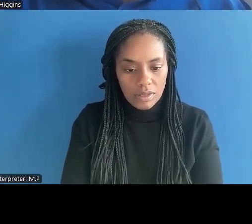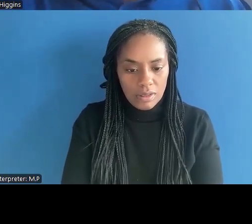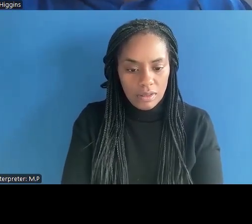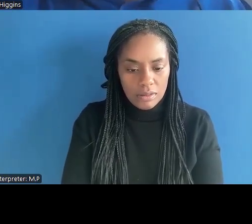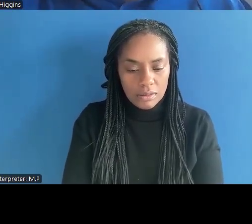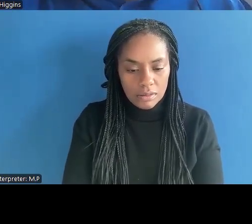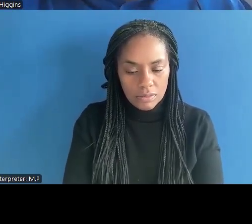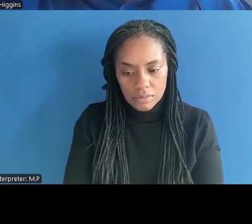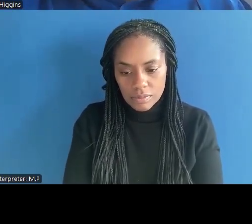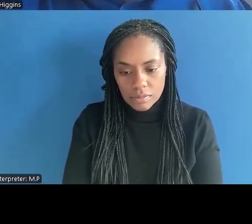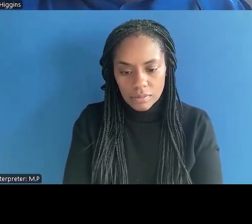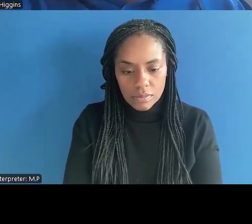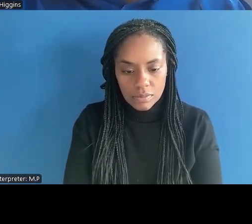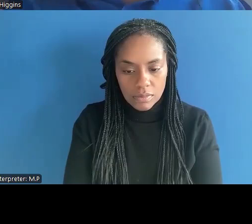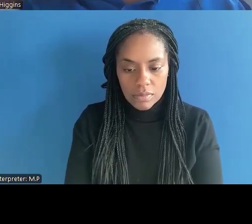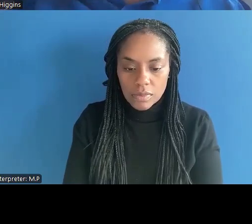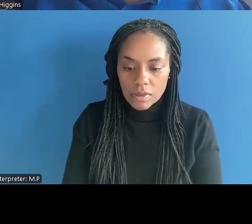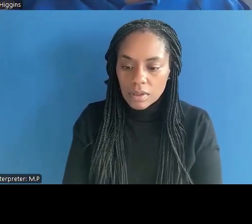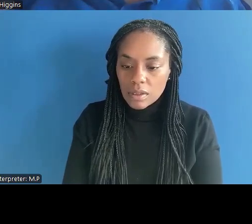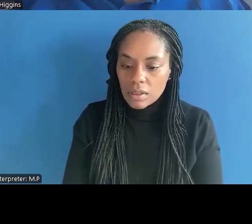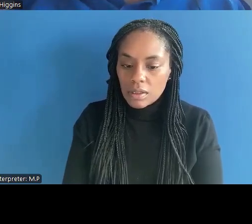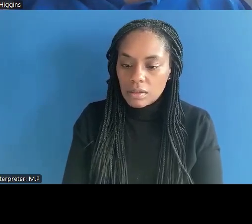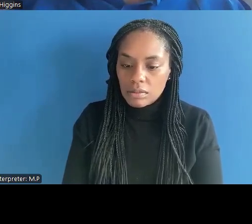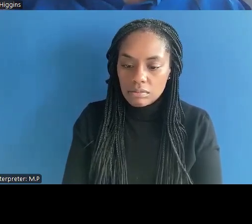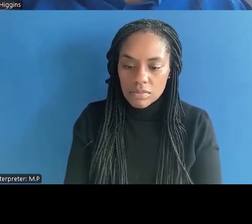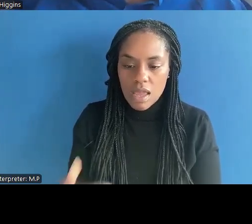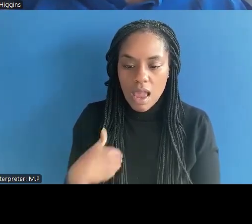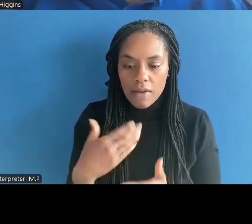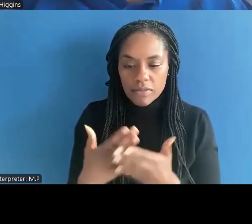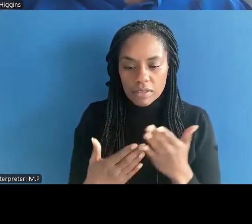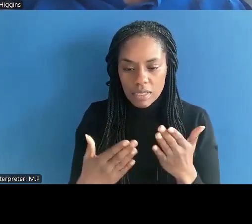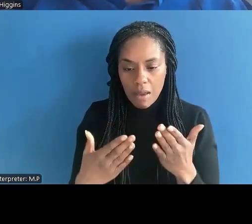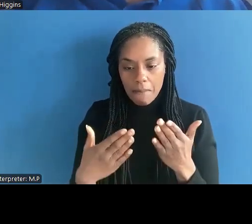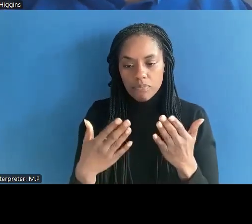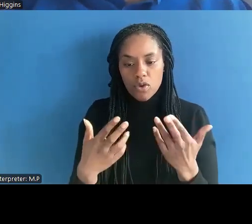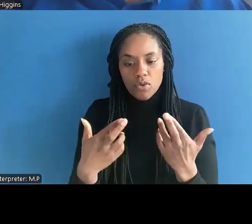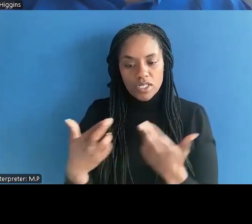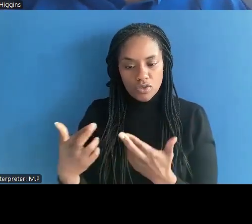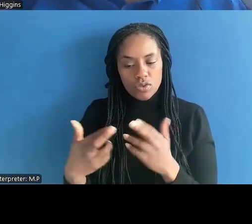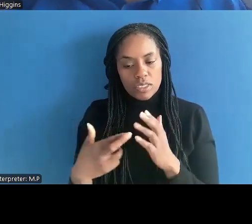resources are deemed for SSI, Medi-Cal, eligibility purposes.